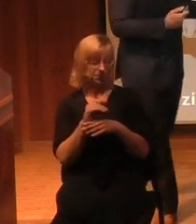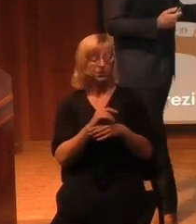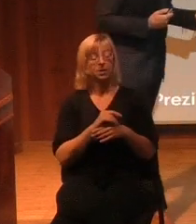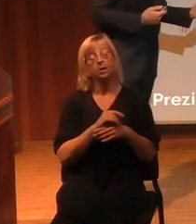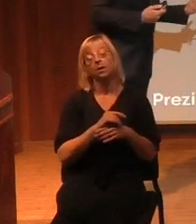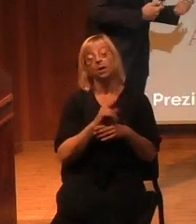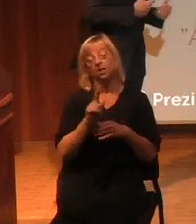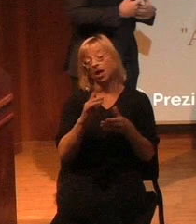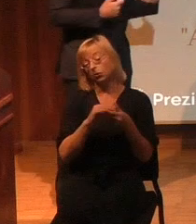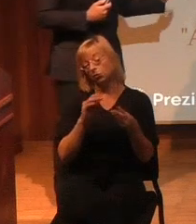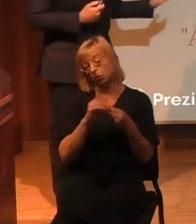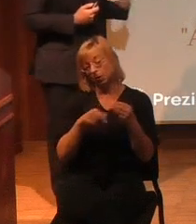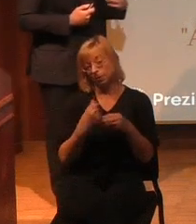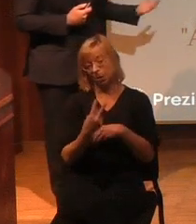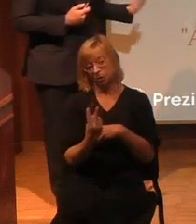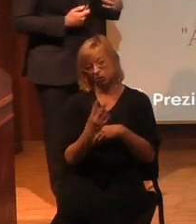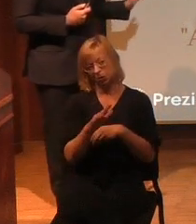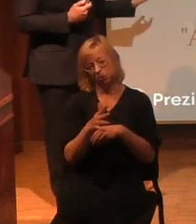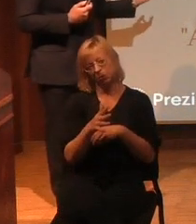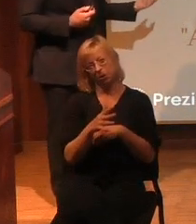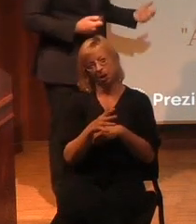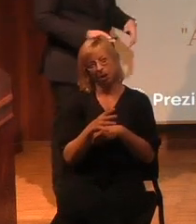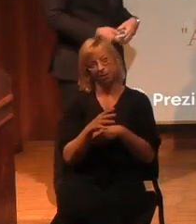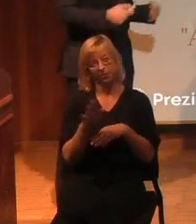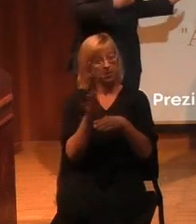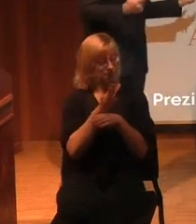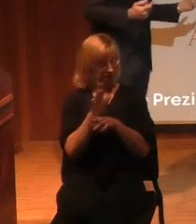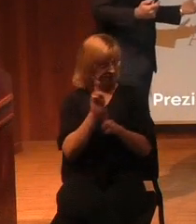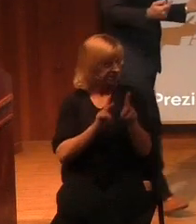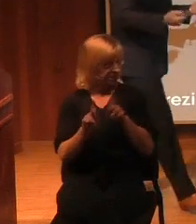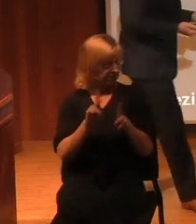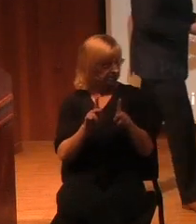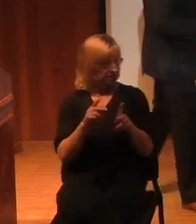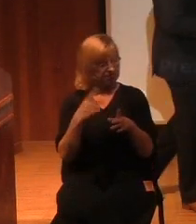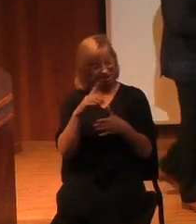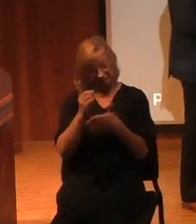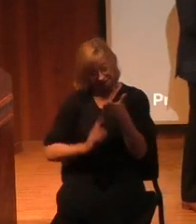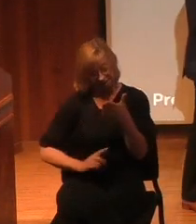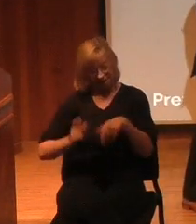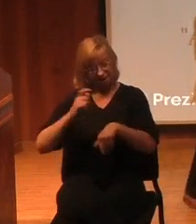That's a story about two entrepreneurs that design a time travel device,